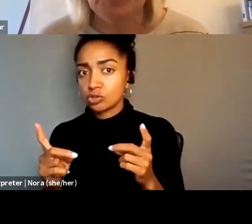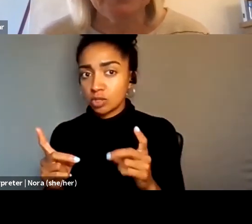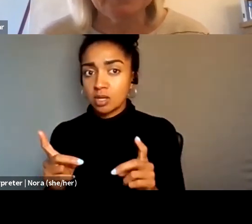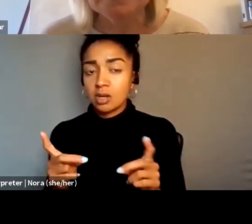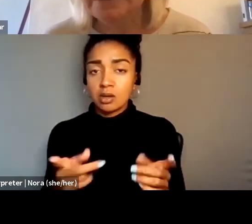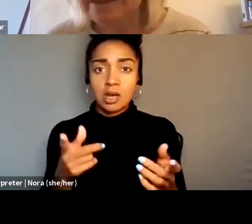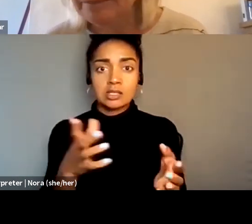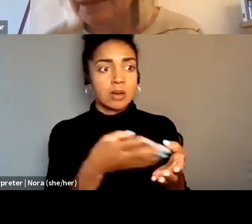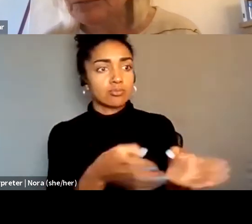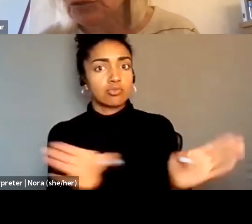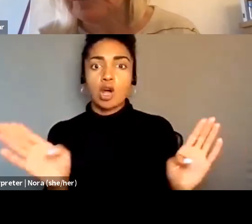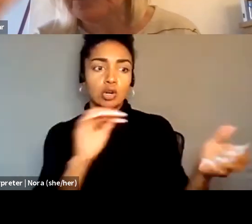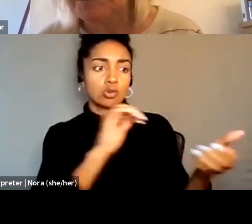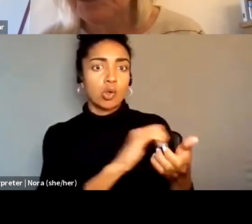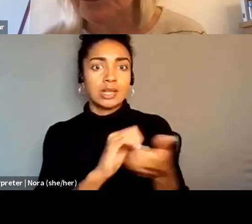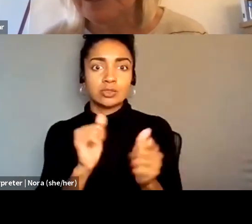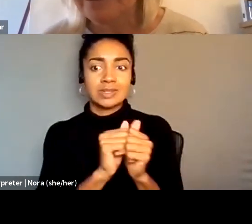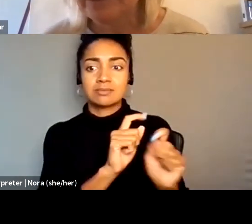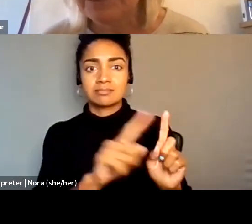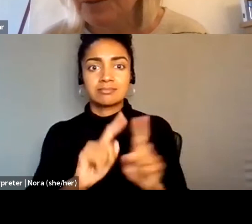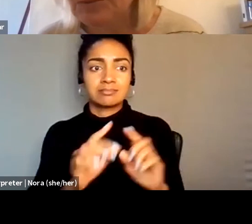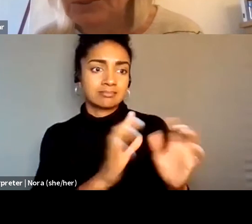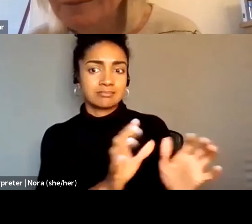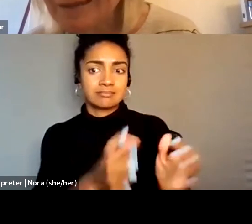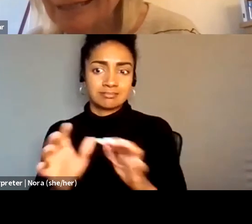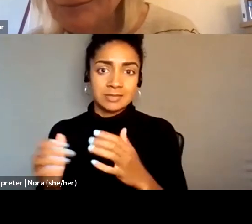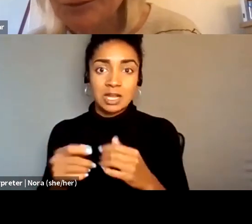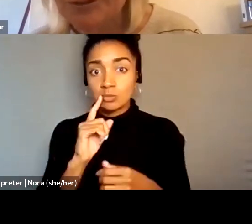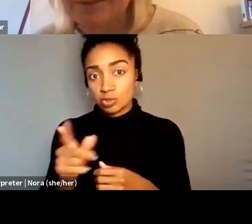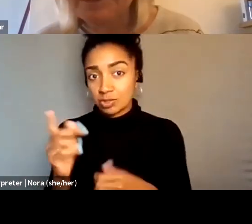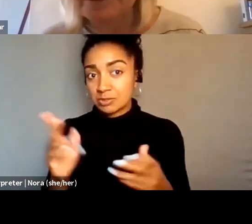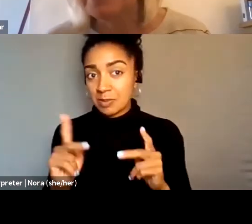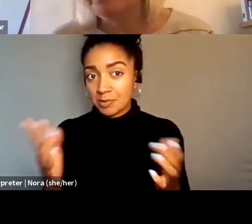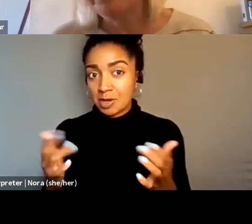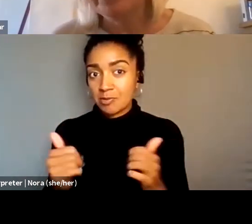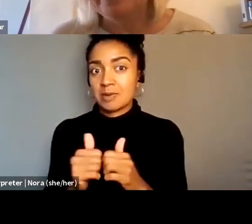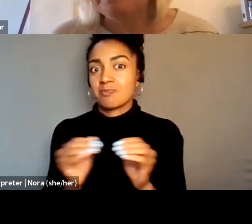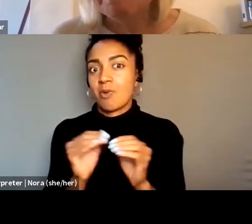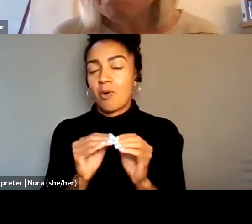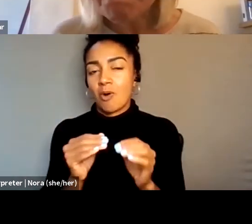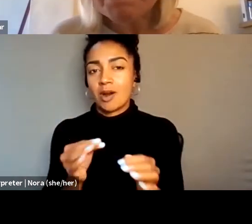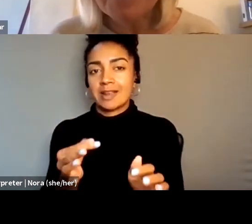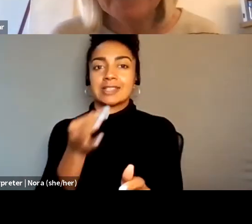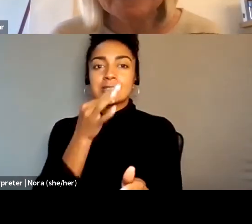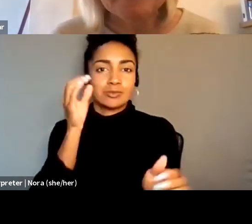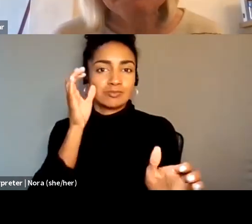partners and I'm sure we've got some of those on the line who have far more expert than I am. Thank you, Sally and LeAnna very clear responses to complex questions. But yeah, thanks.